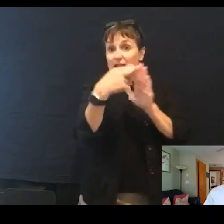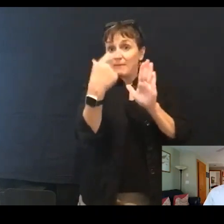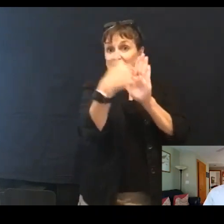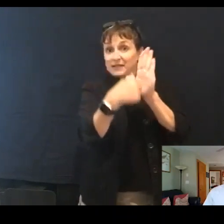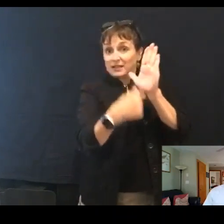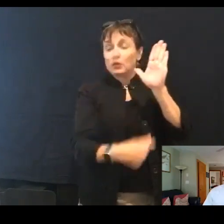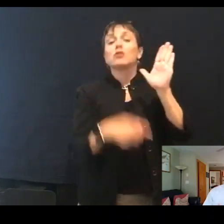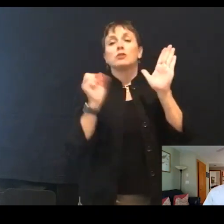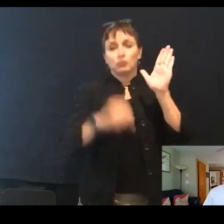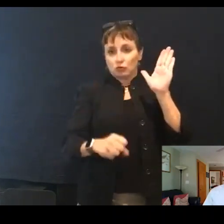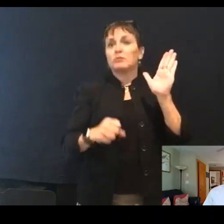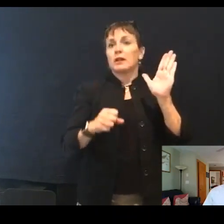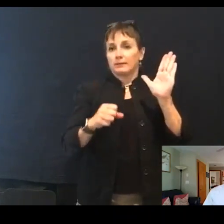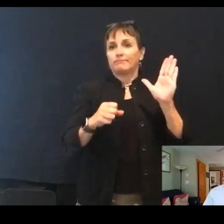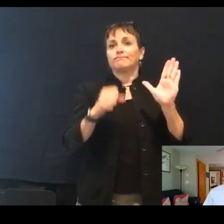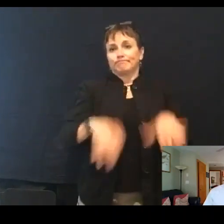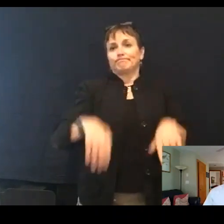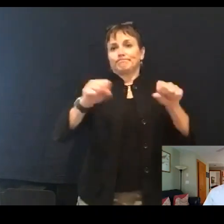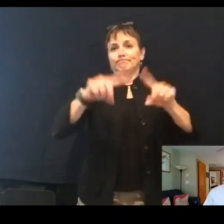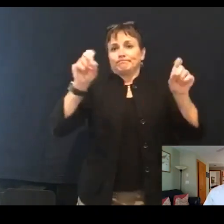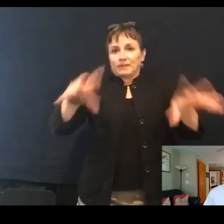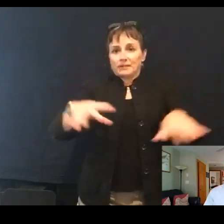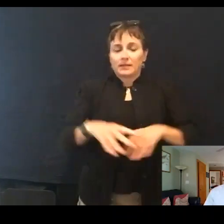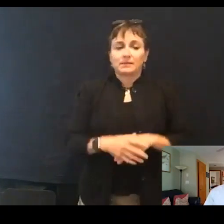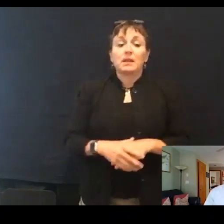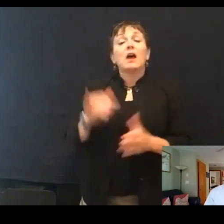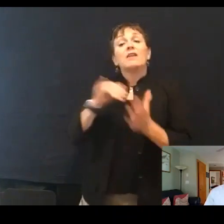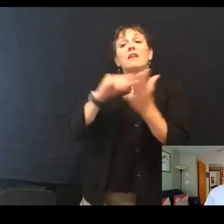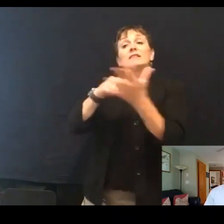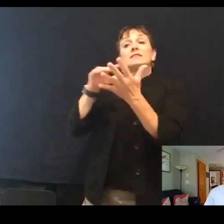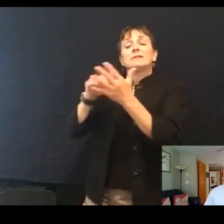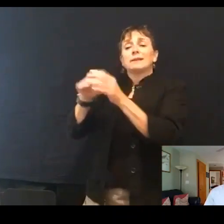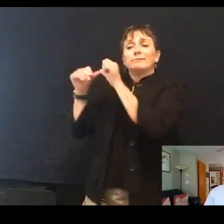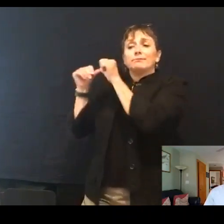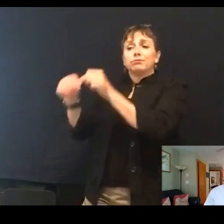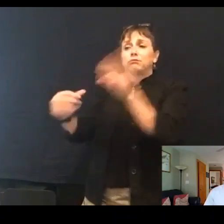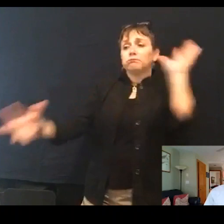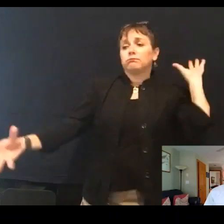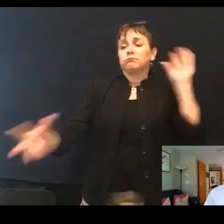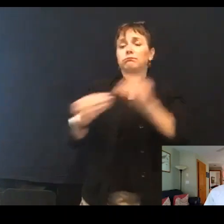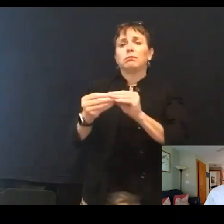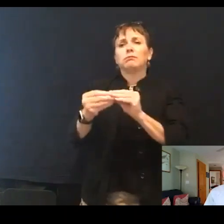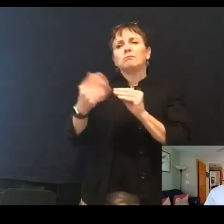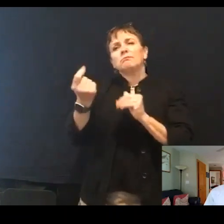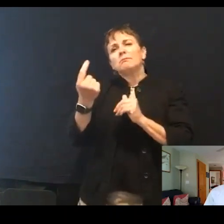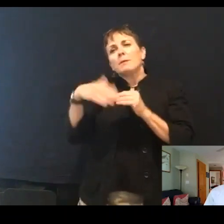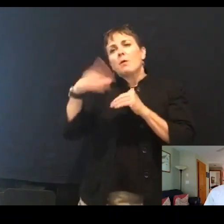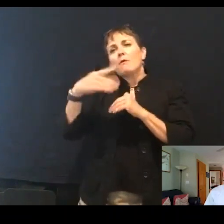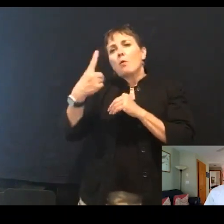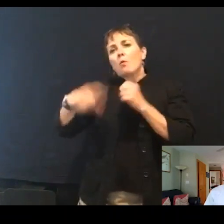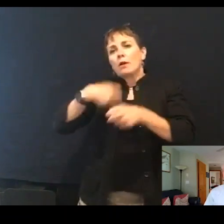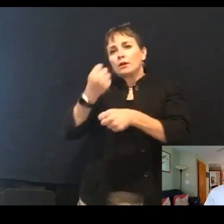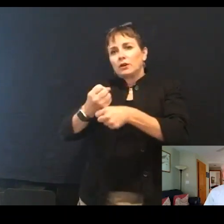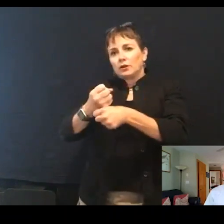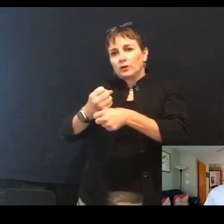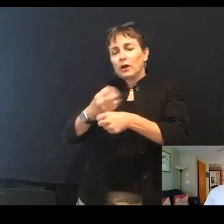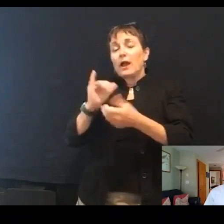Now, this study ran for just over a year, and it demonstrated that there was a really large demand